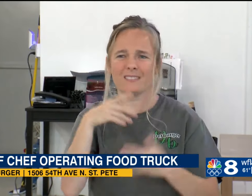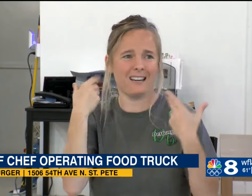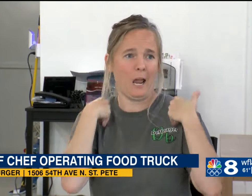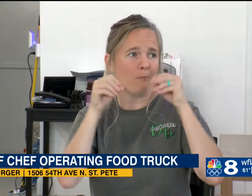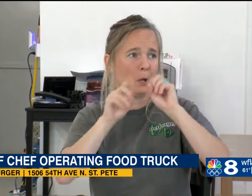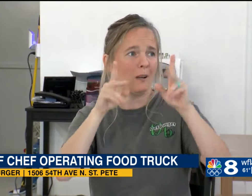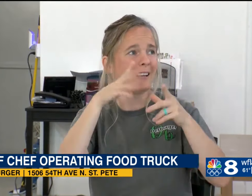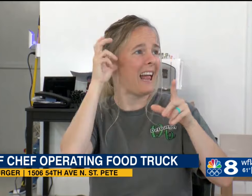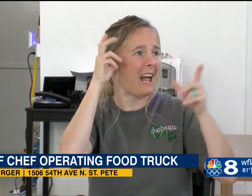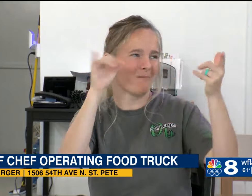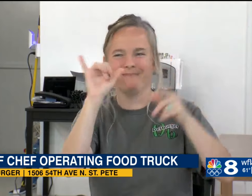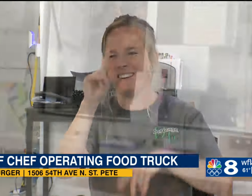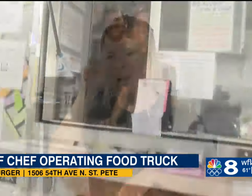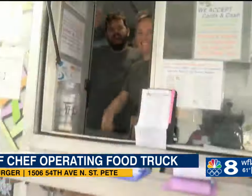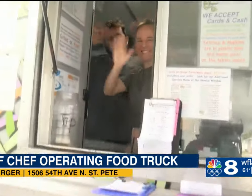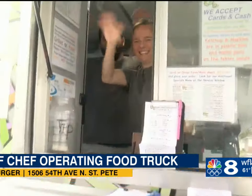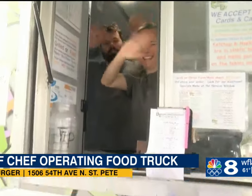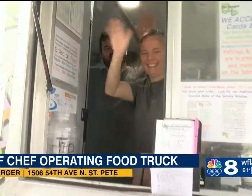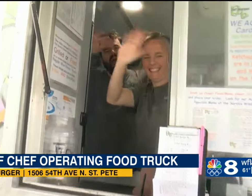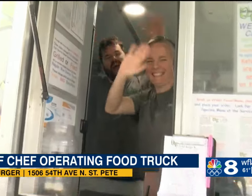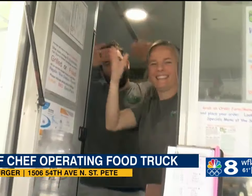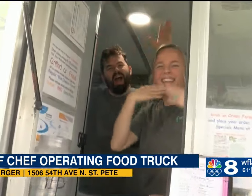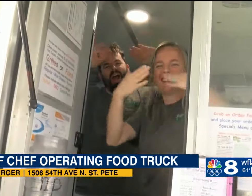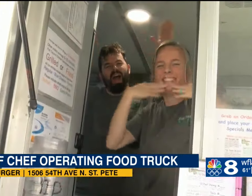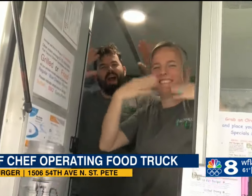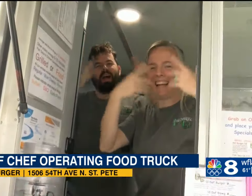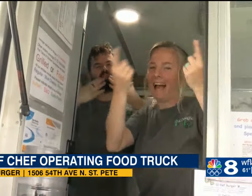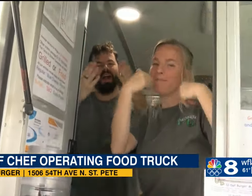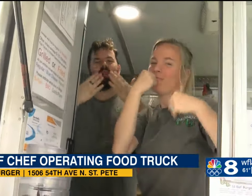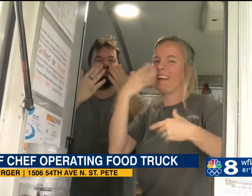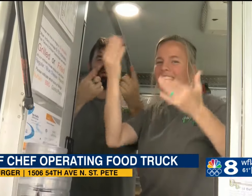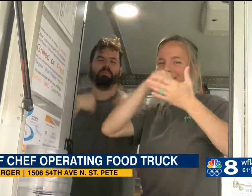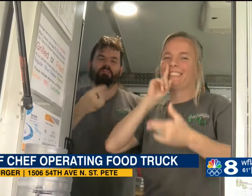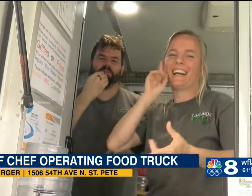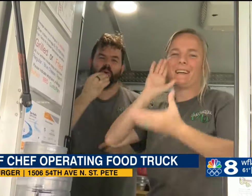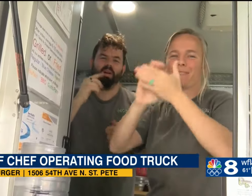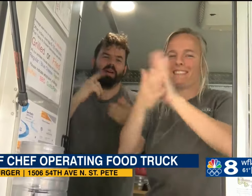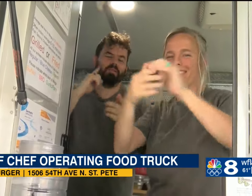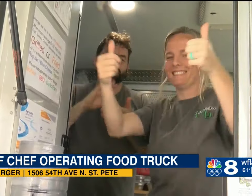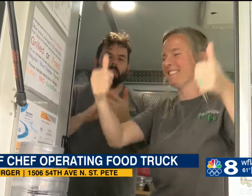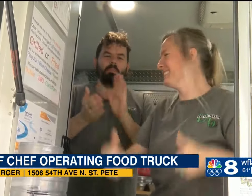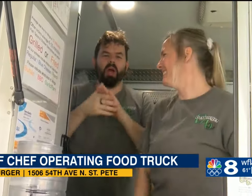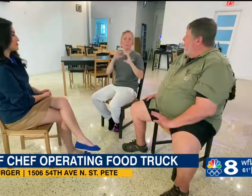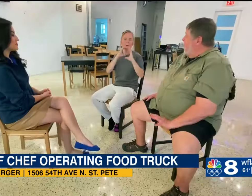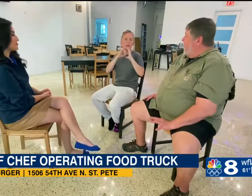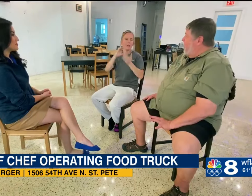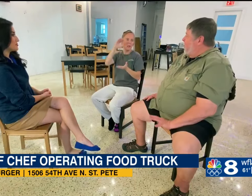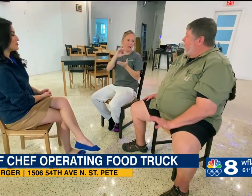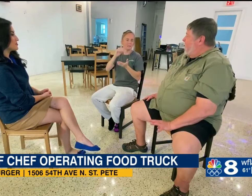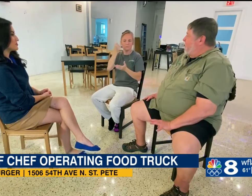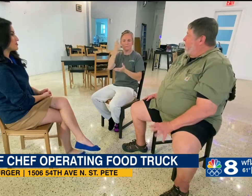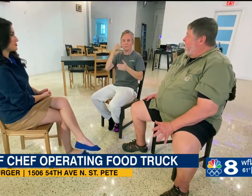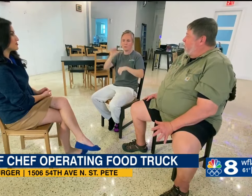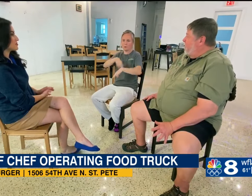BUT FOR ANA, IT'S ALSO EVERYBODY'S HUNGRY AND HAS FOOD NEEDS, YOU KNOW, WILL SATISFY YOUR HUNGER TO SUPPORT